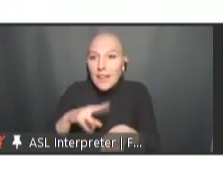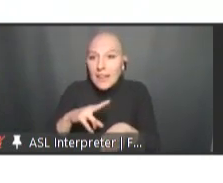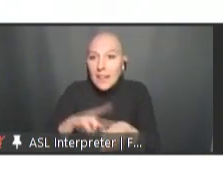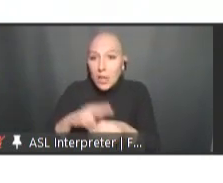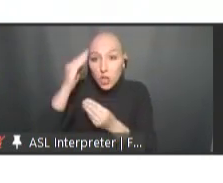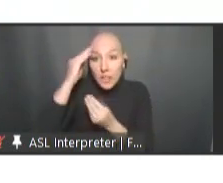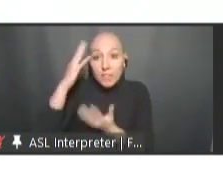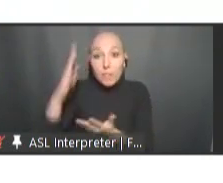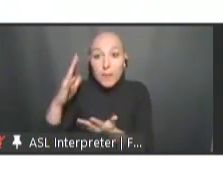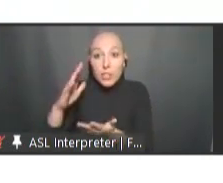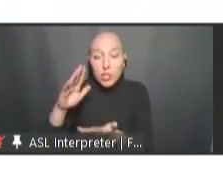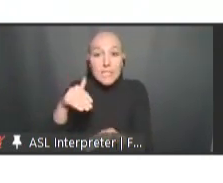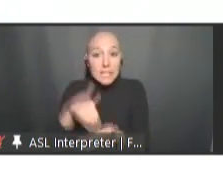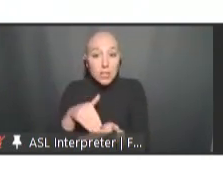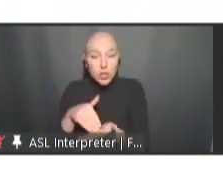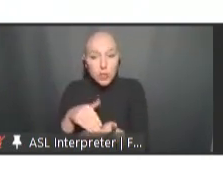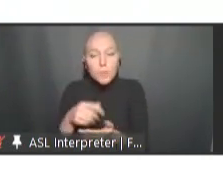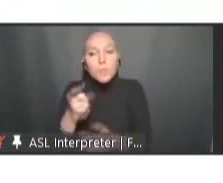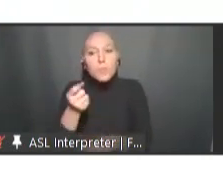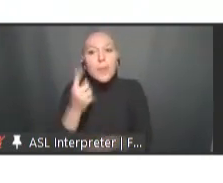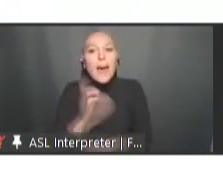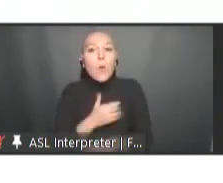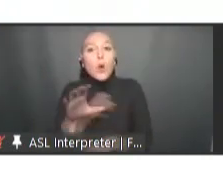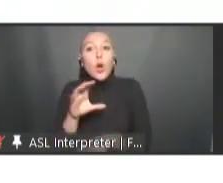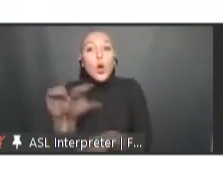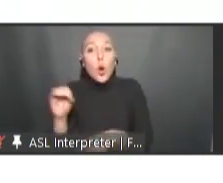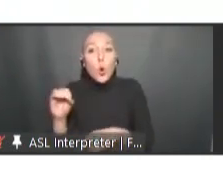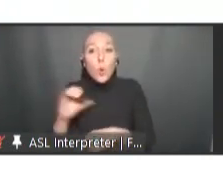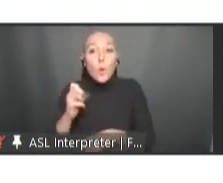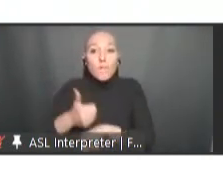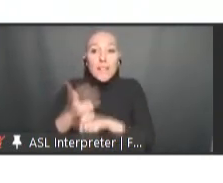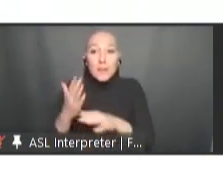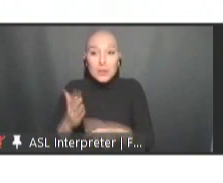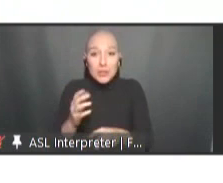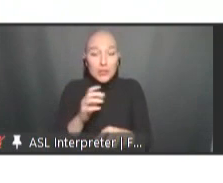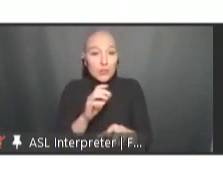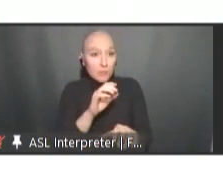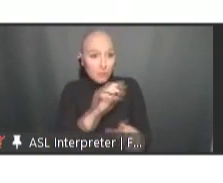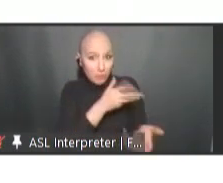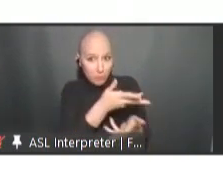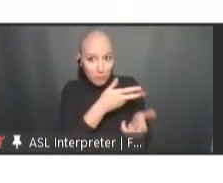It was our co-founders that worked with Congress to pass the 1986 Act that created